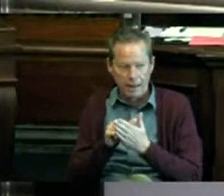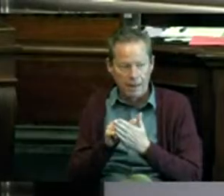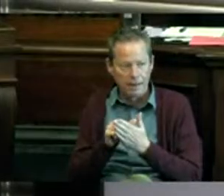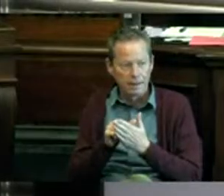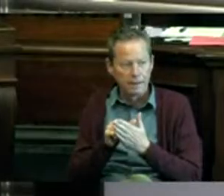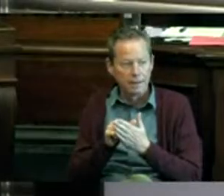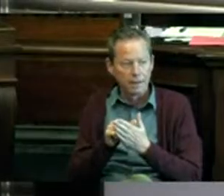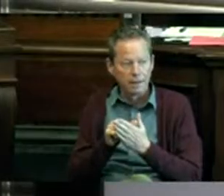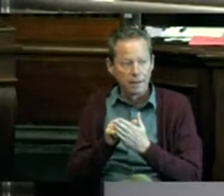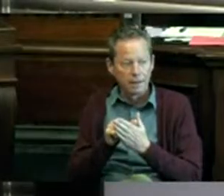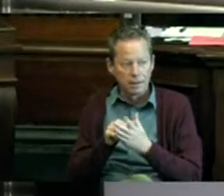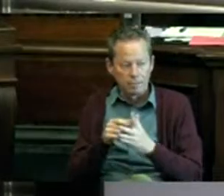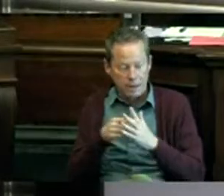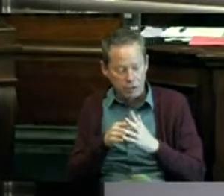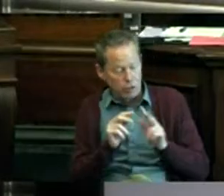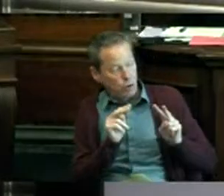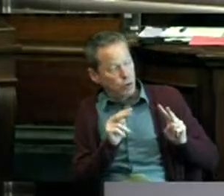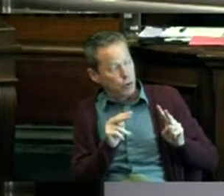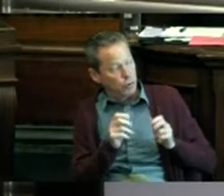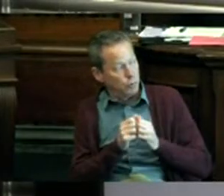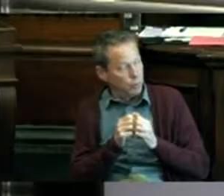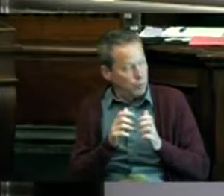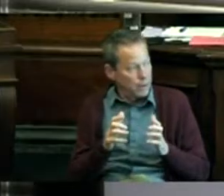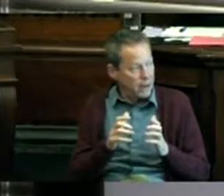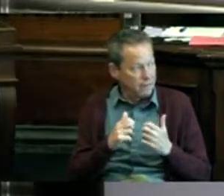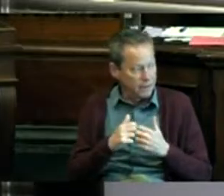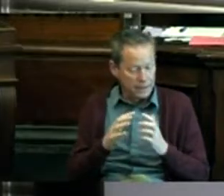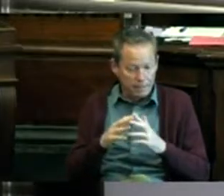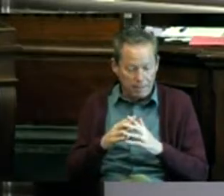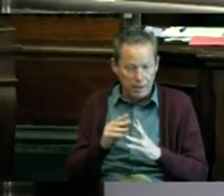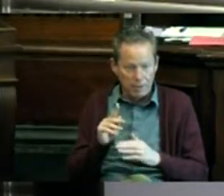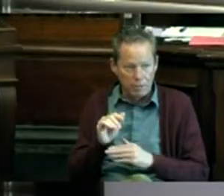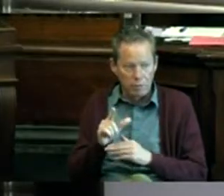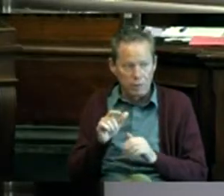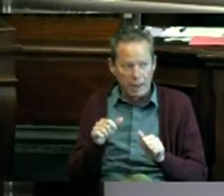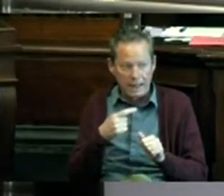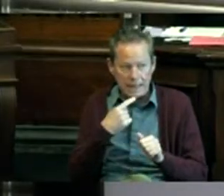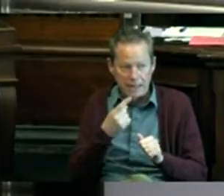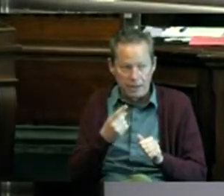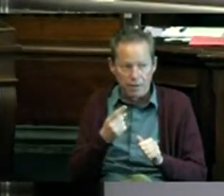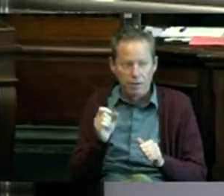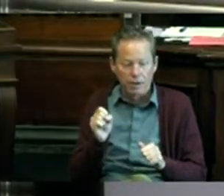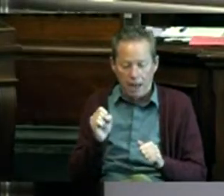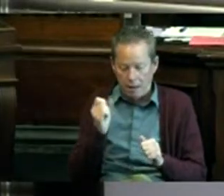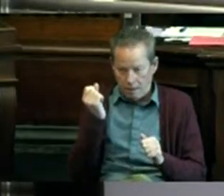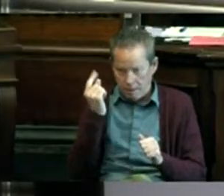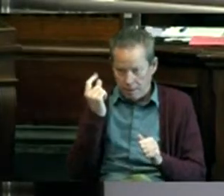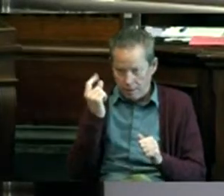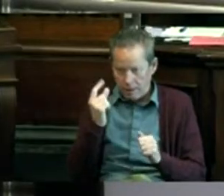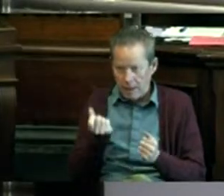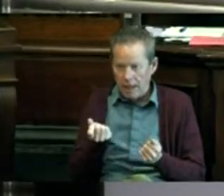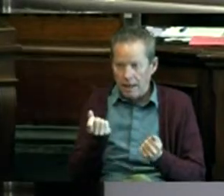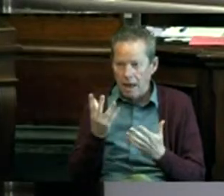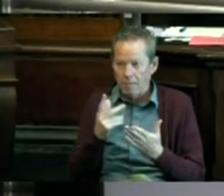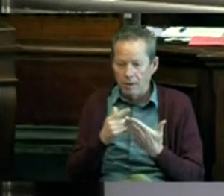at a chart like this. This is a widget that by an initial look,